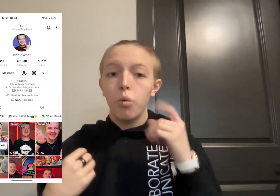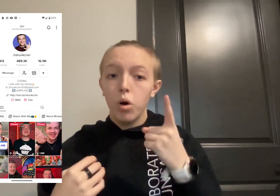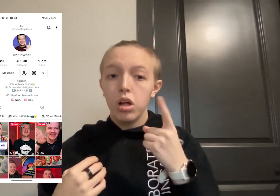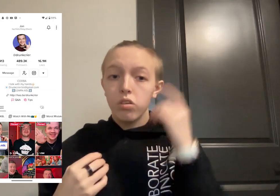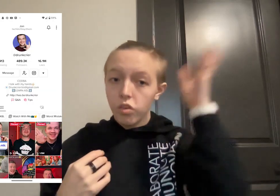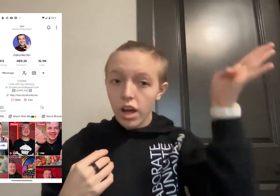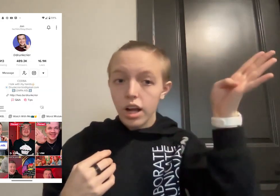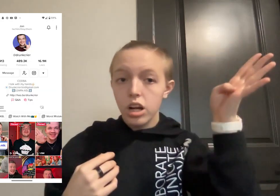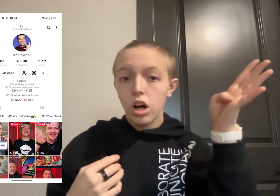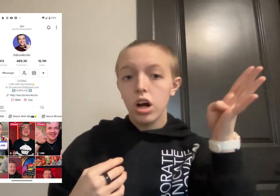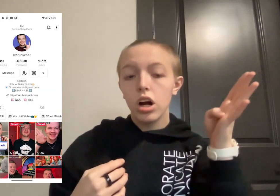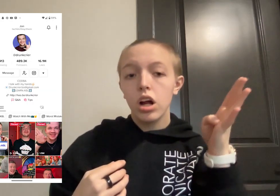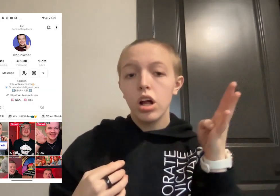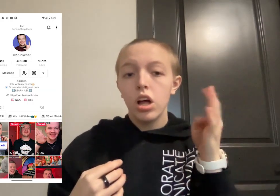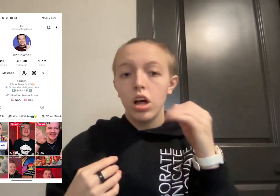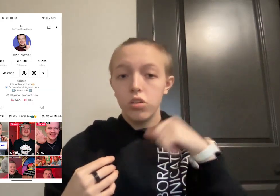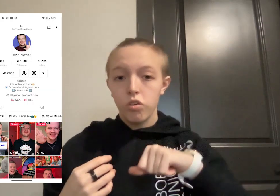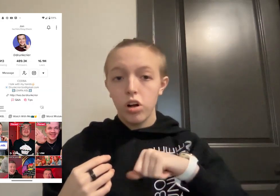One creator DrunkCrier